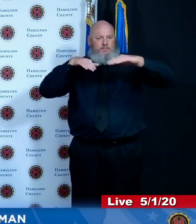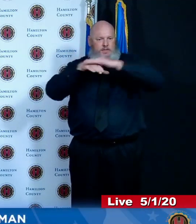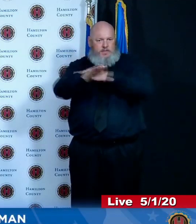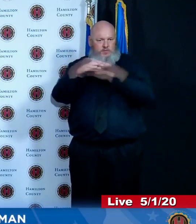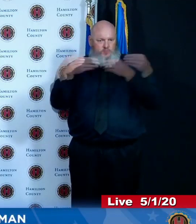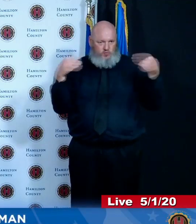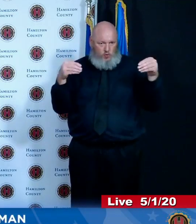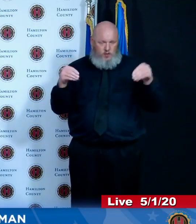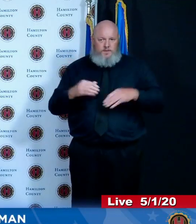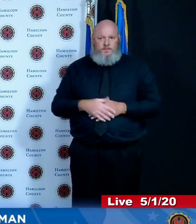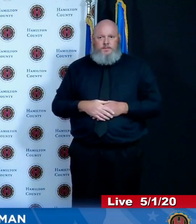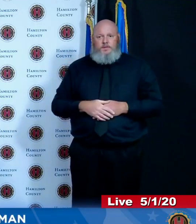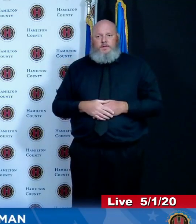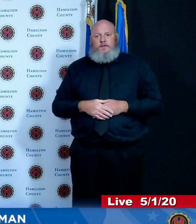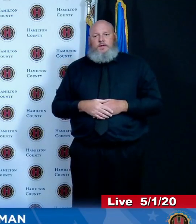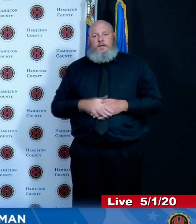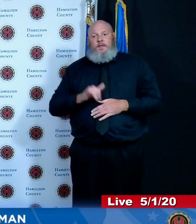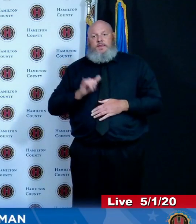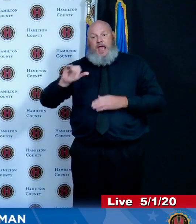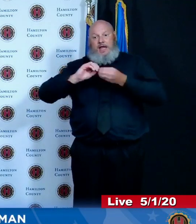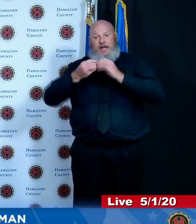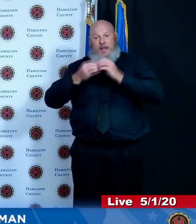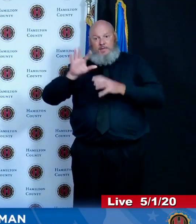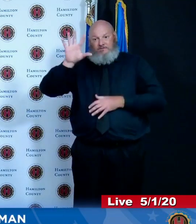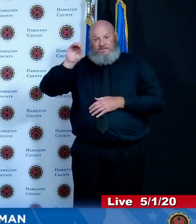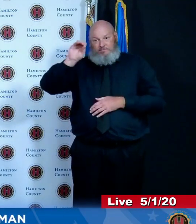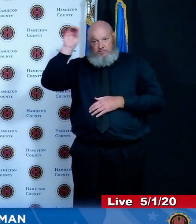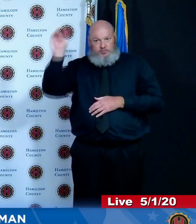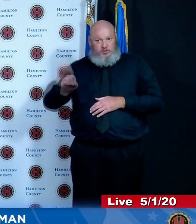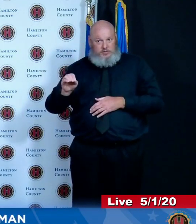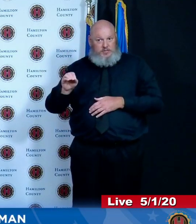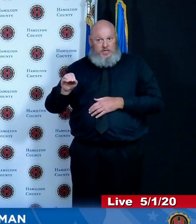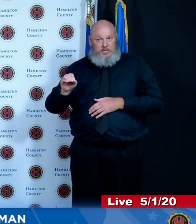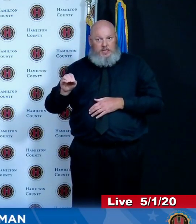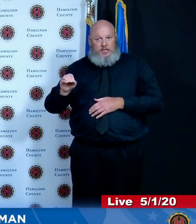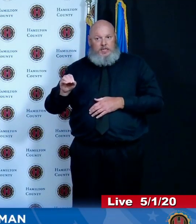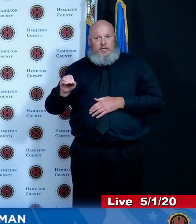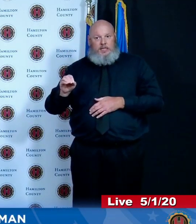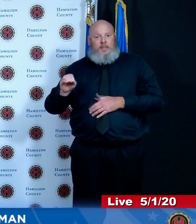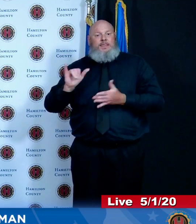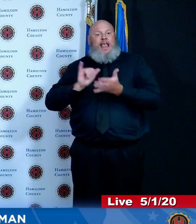more details on this feel free to go to coronavirus.Ohio.gov the new order just